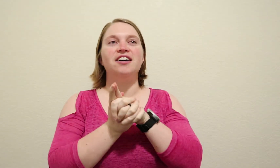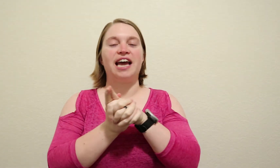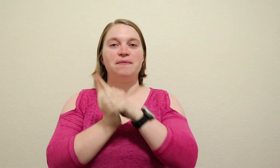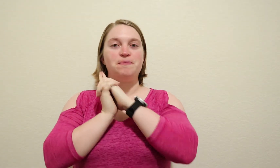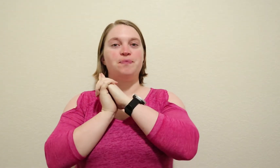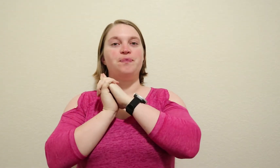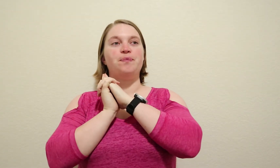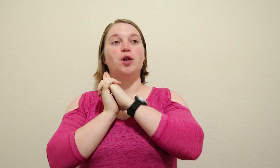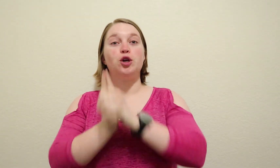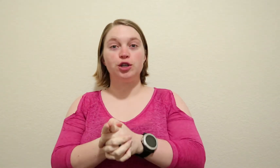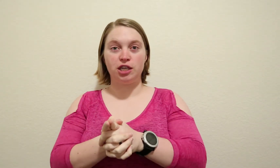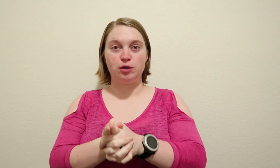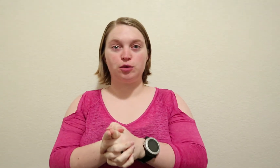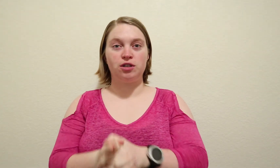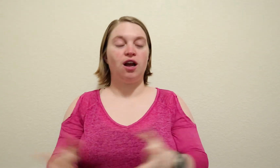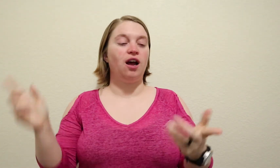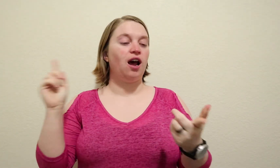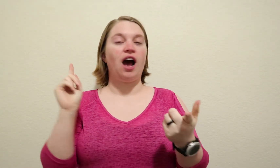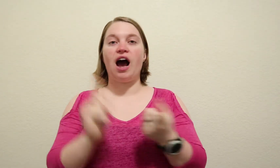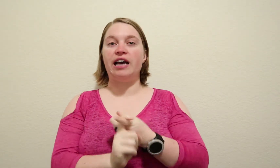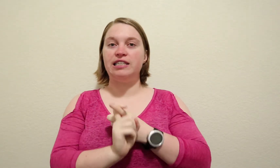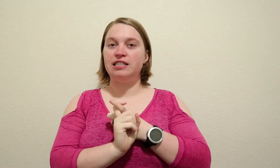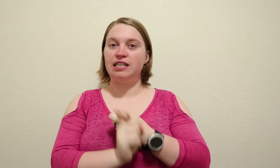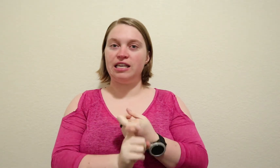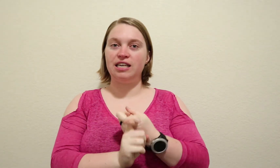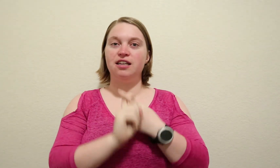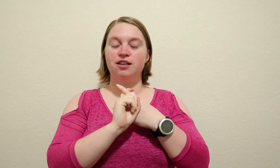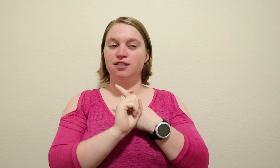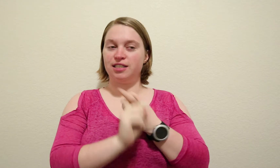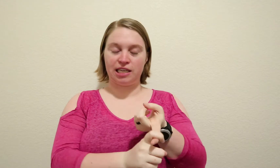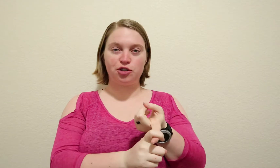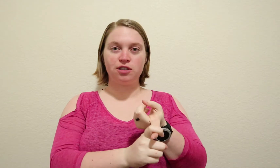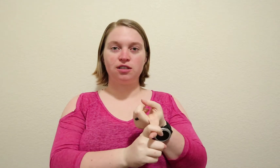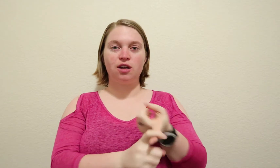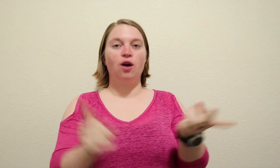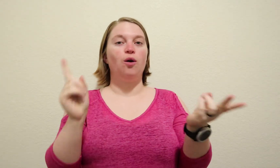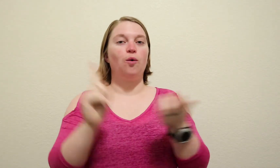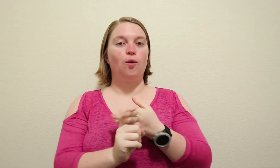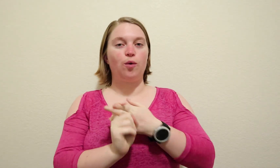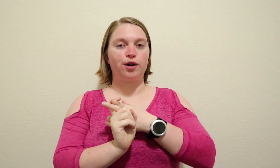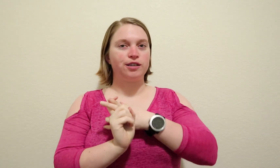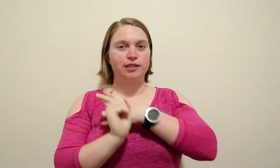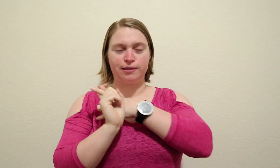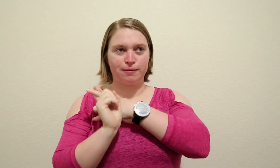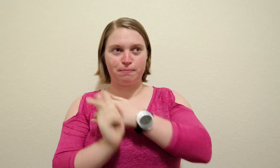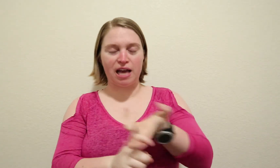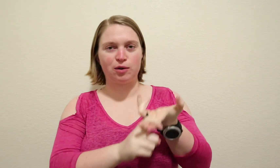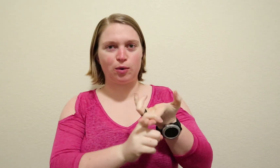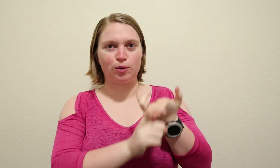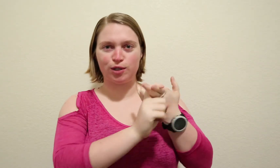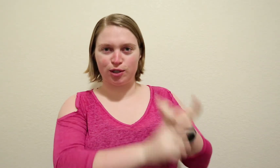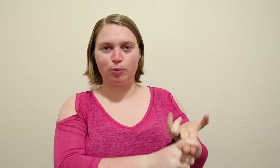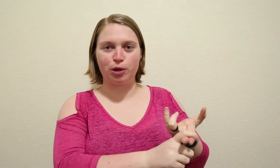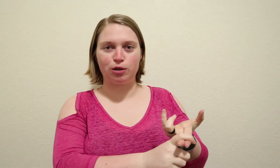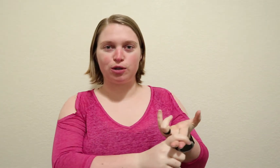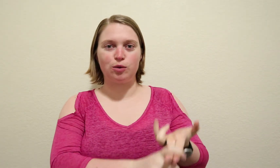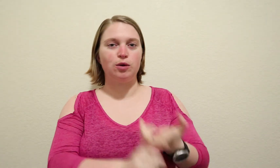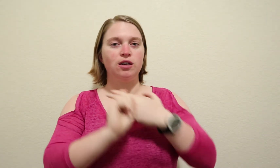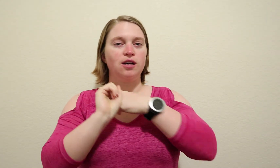Okay, good news, I didn't need stitches or medical superglue